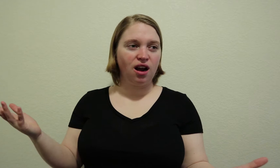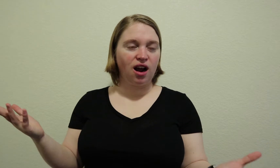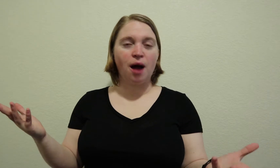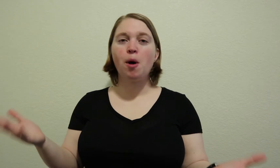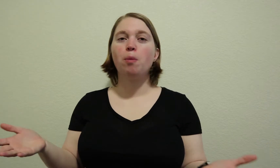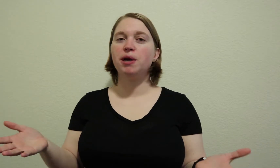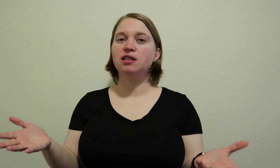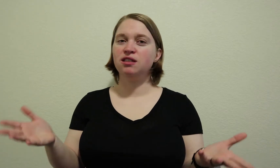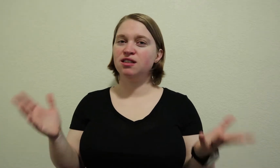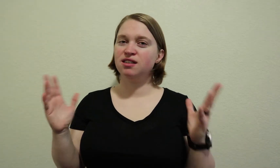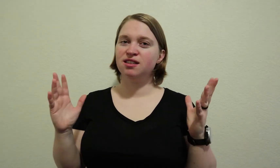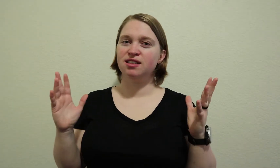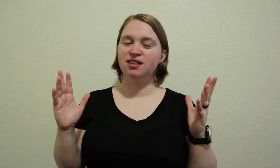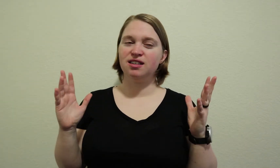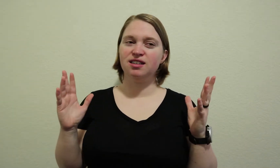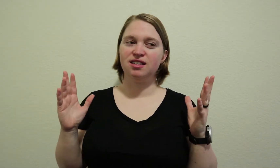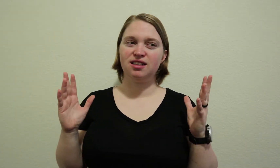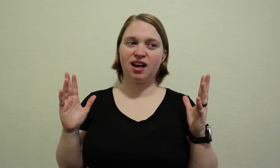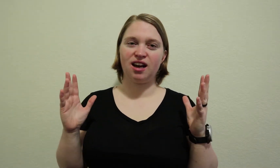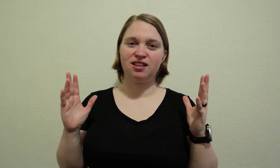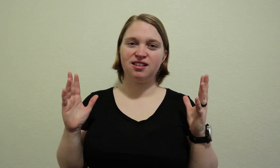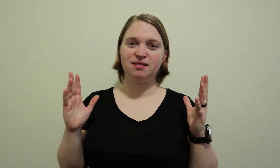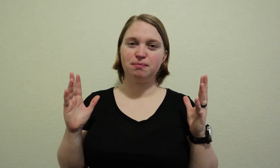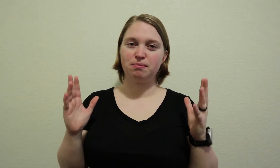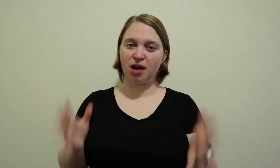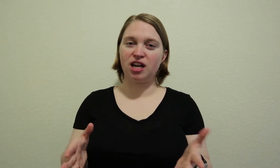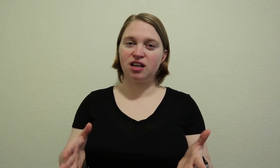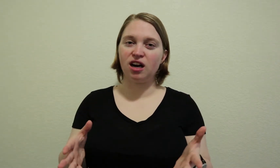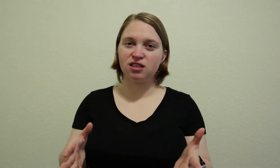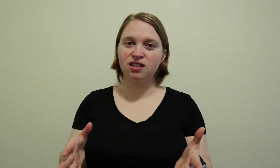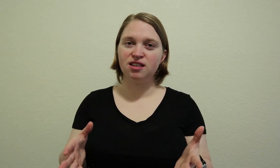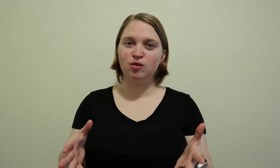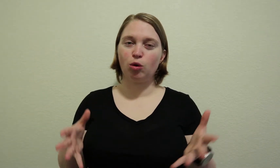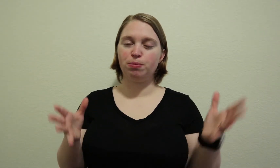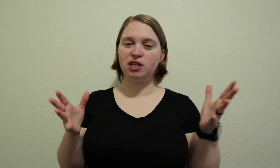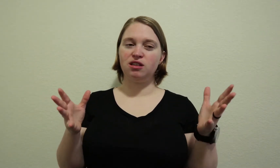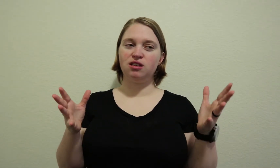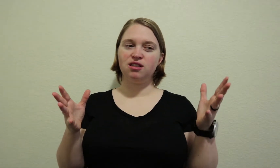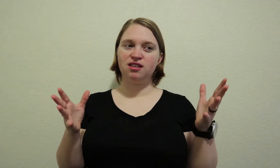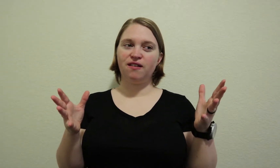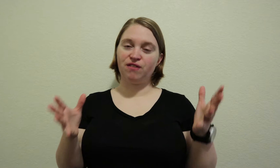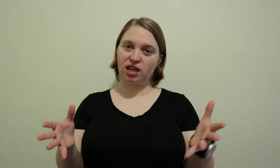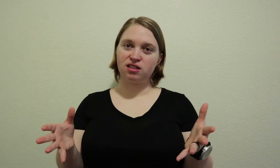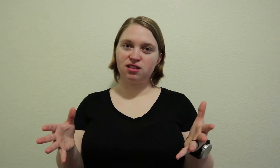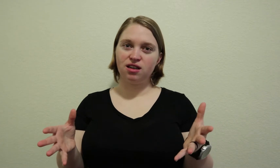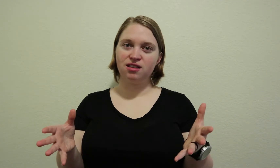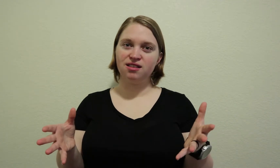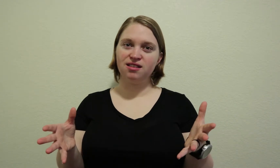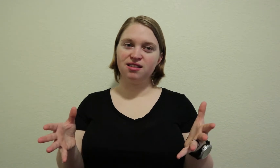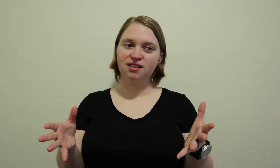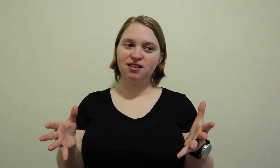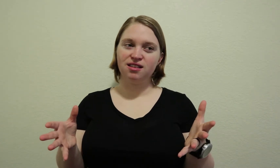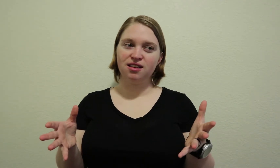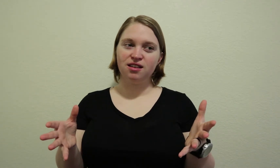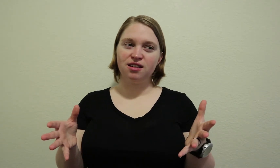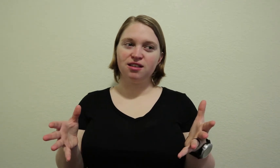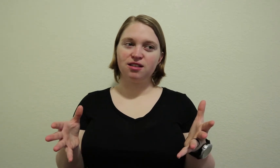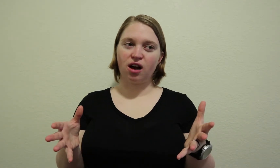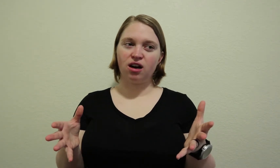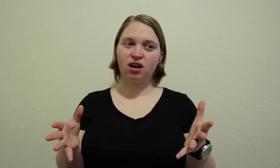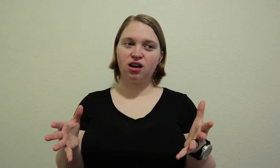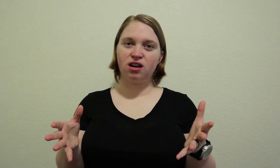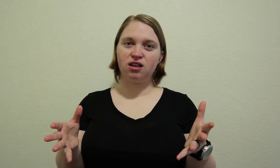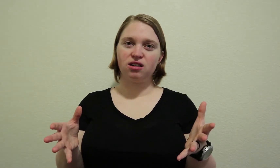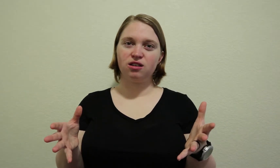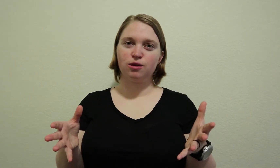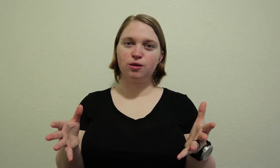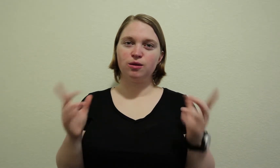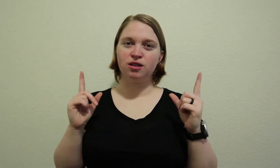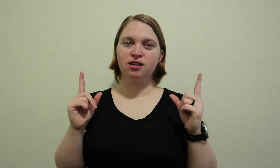I'm hoping that my cut will be fixed sooooo